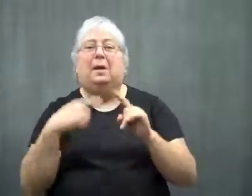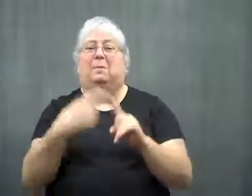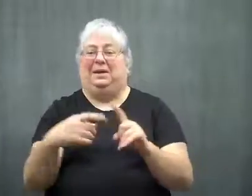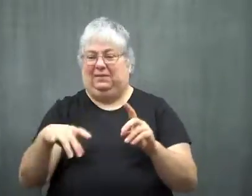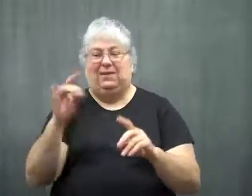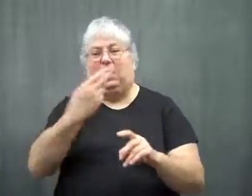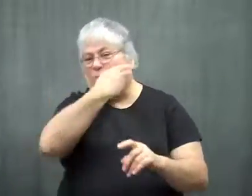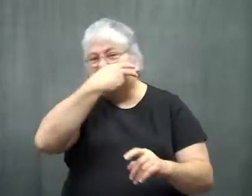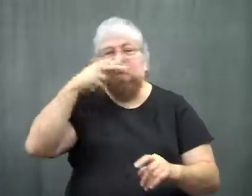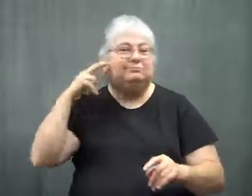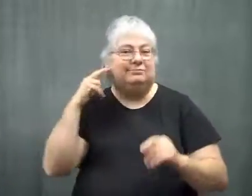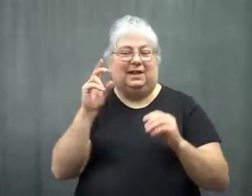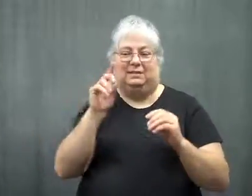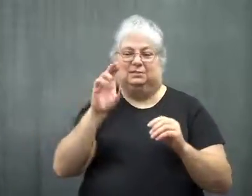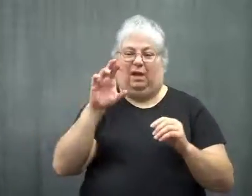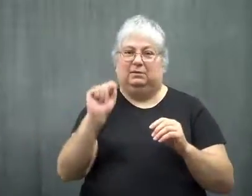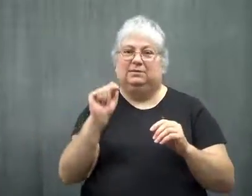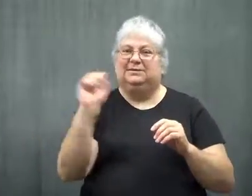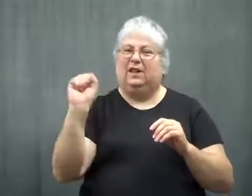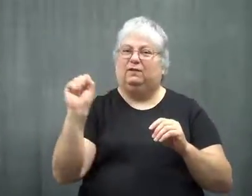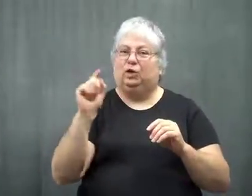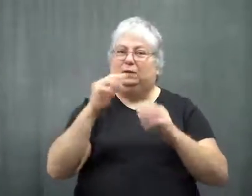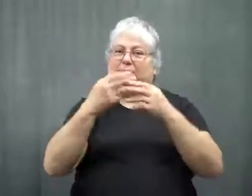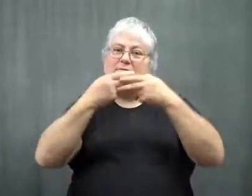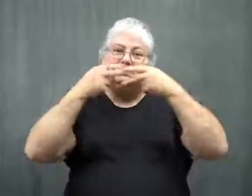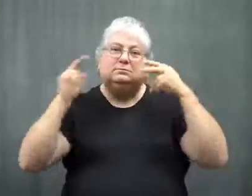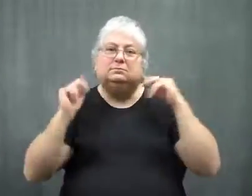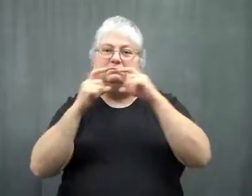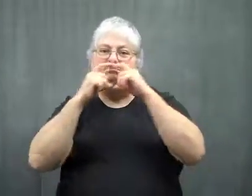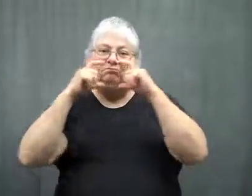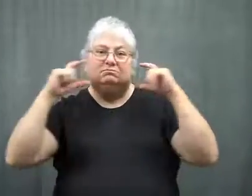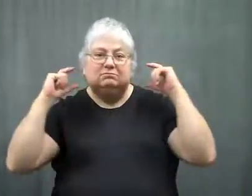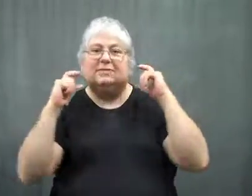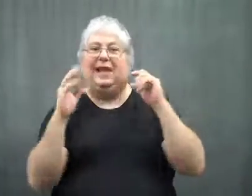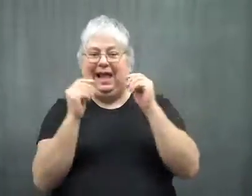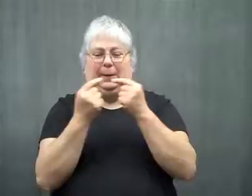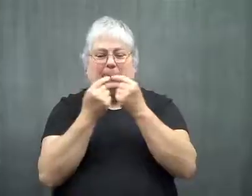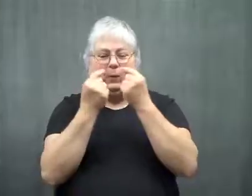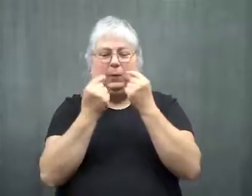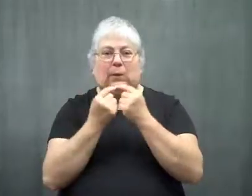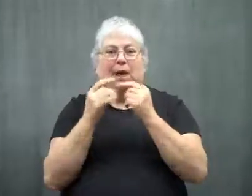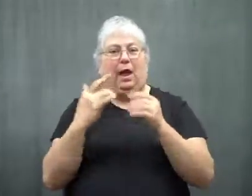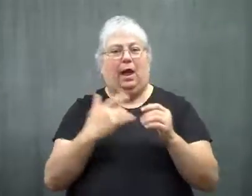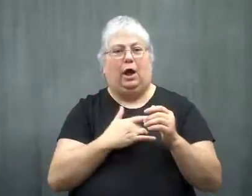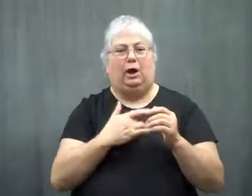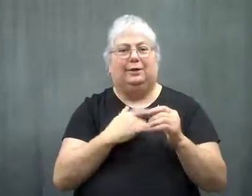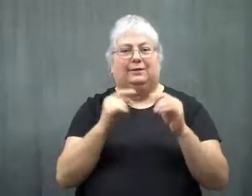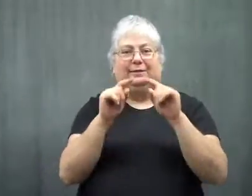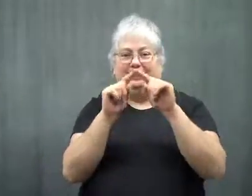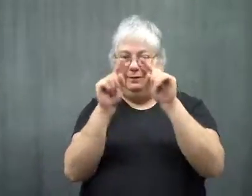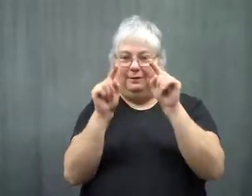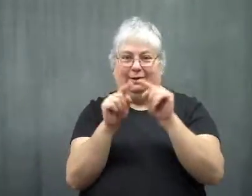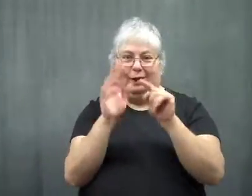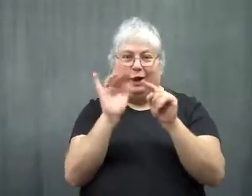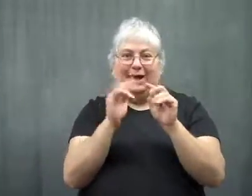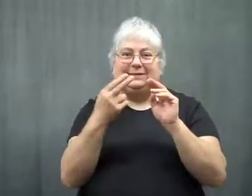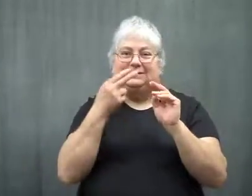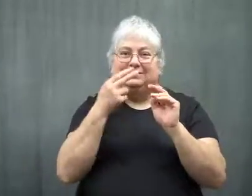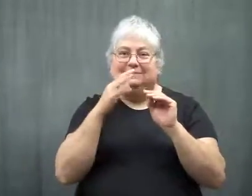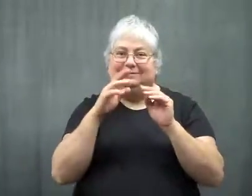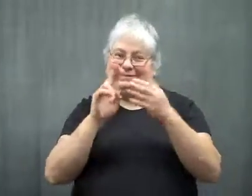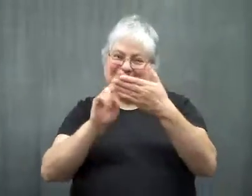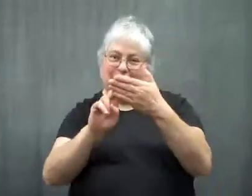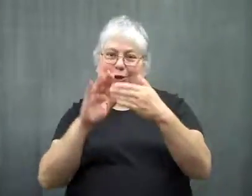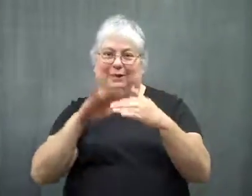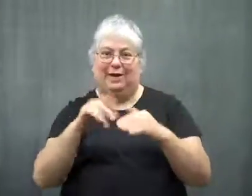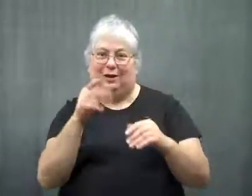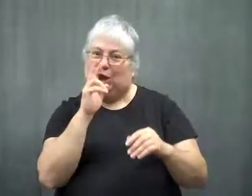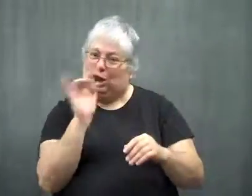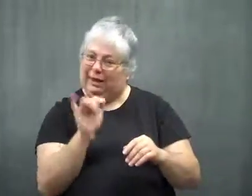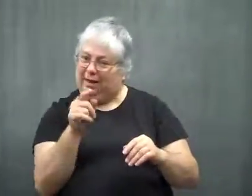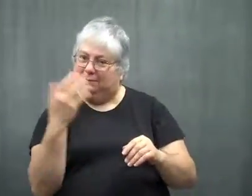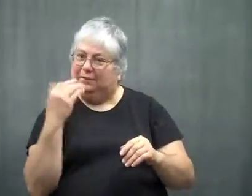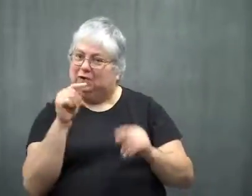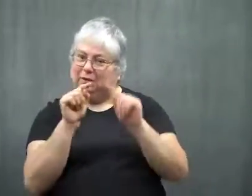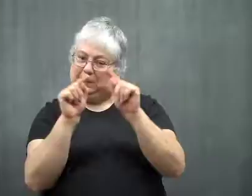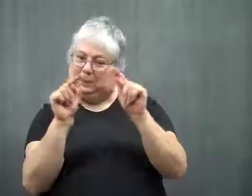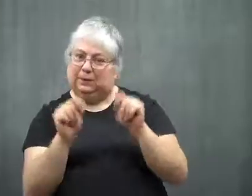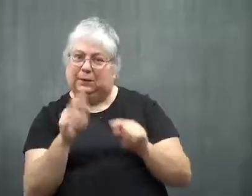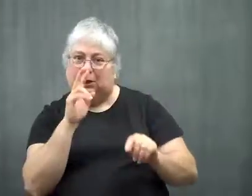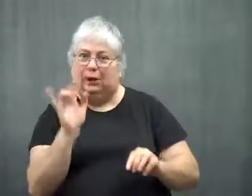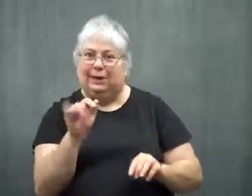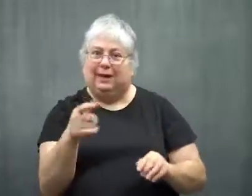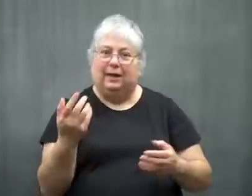They also found duct tape across the face, with the remnants of a heart sticker on it.